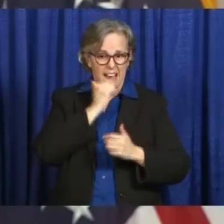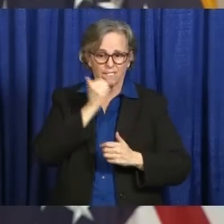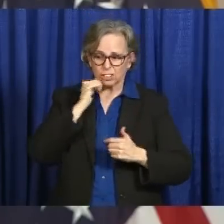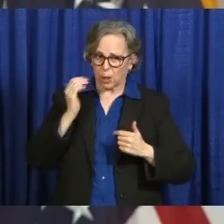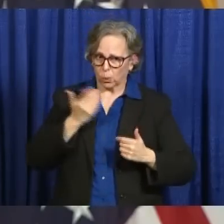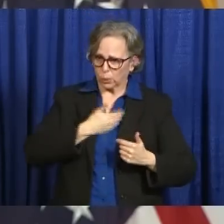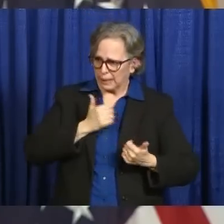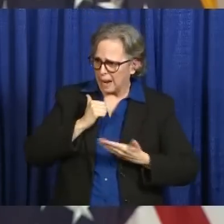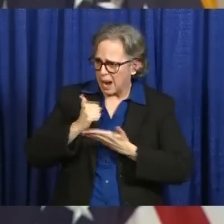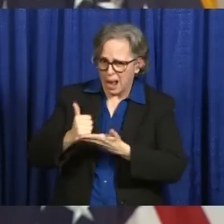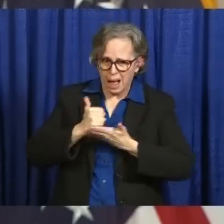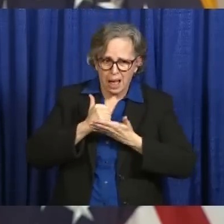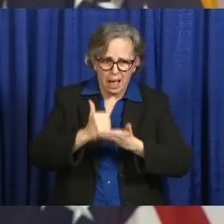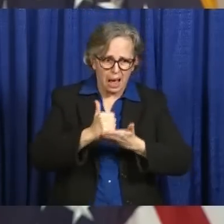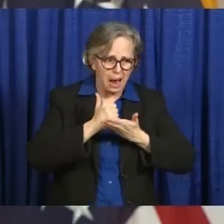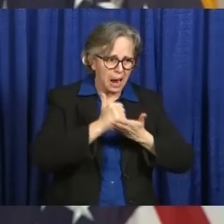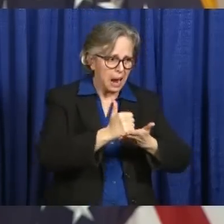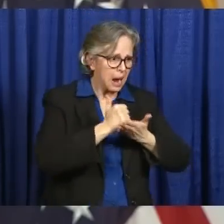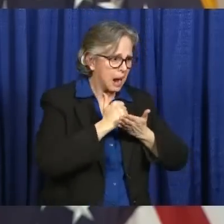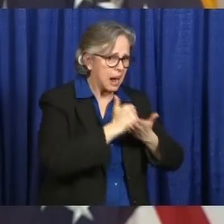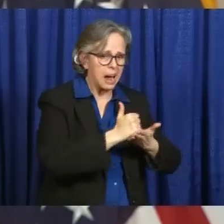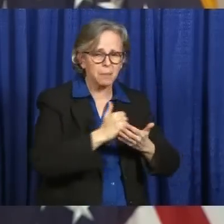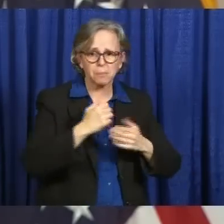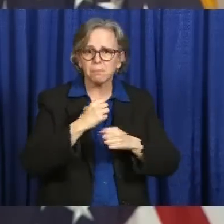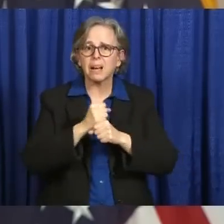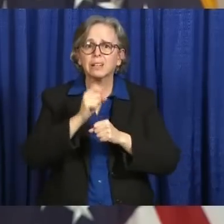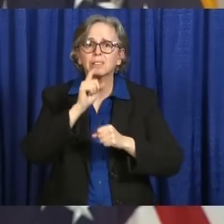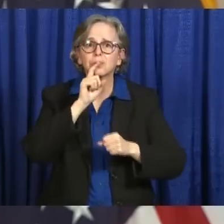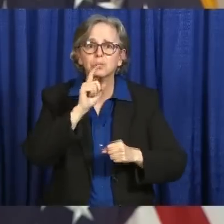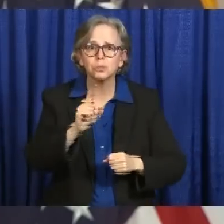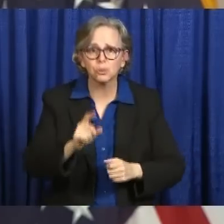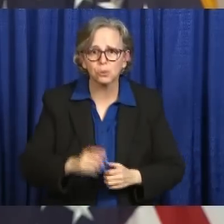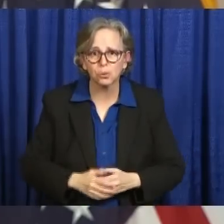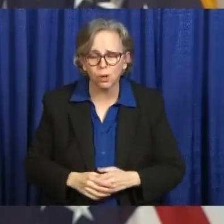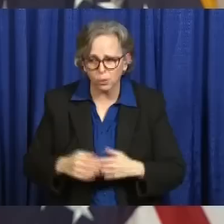TO LIVE AND BE WELL. THAT WORK IS CONTINUING ALL DAY